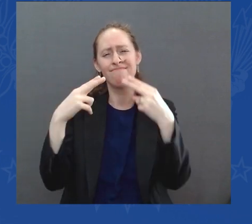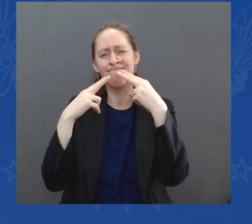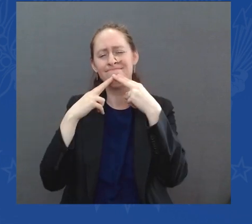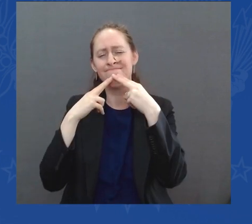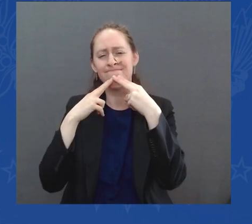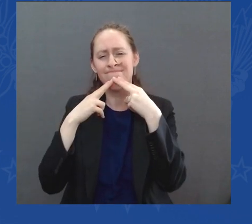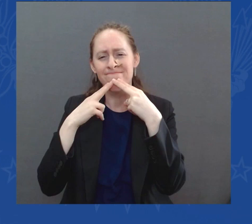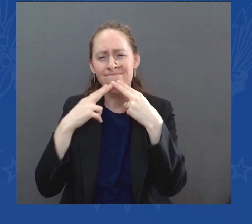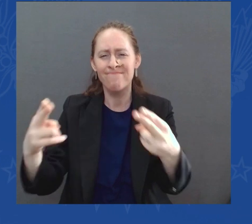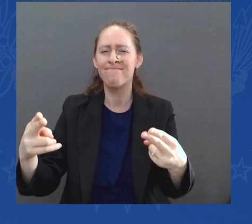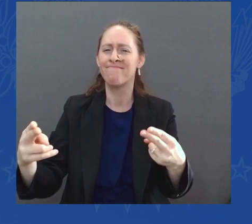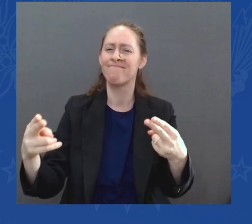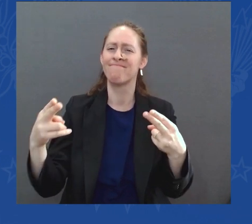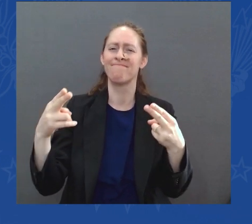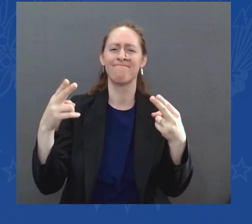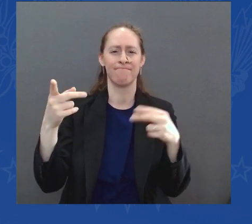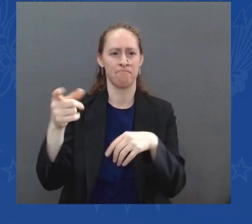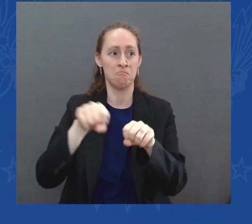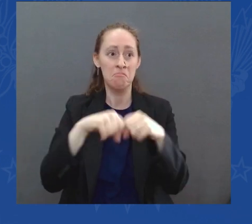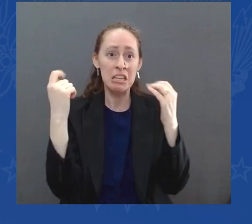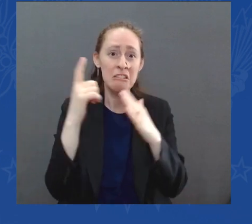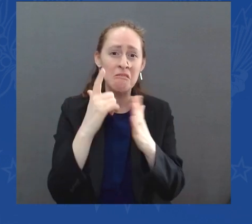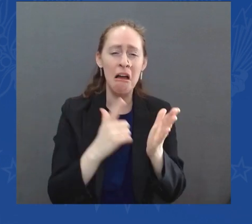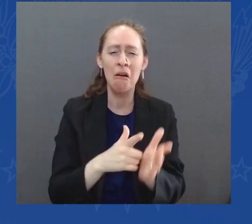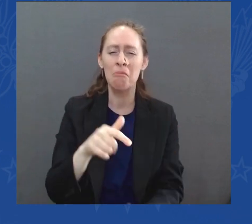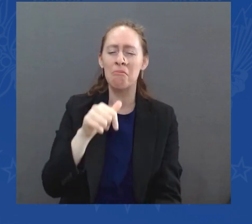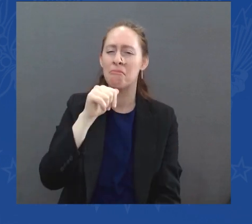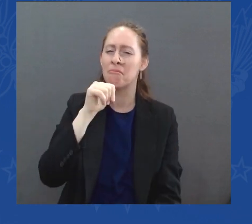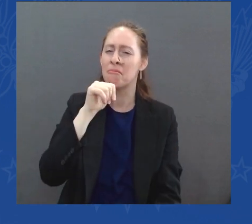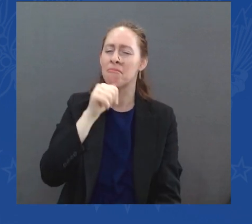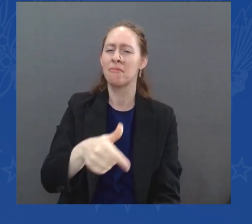she exposed uncomfortable truths that upset the status quo.